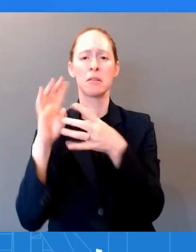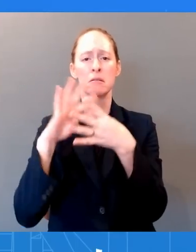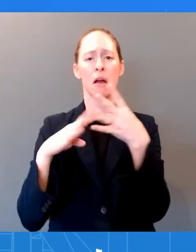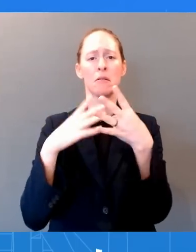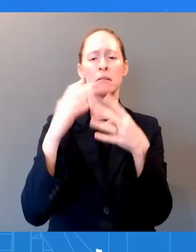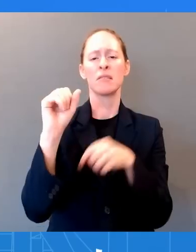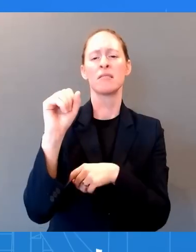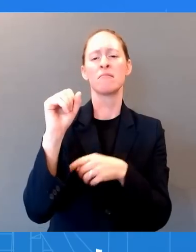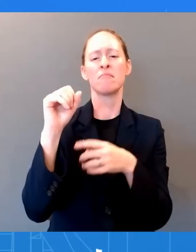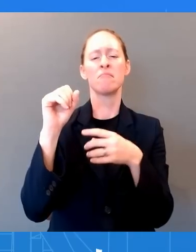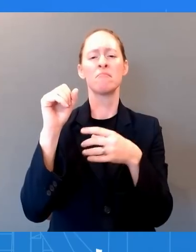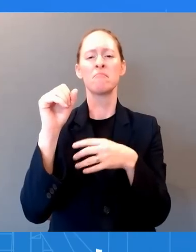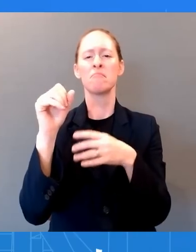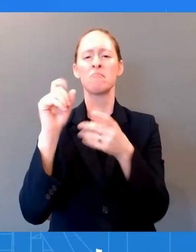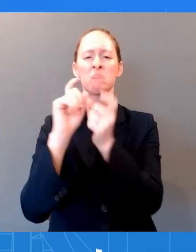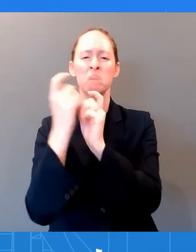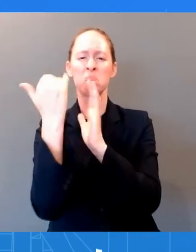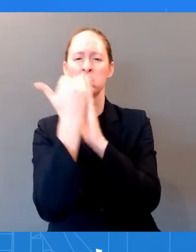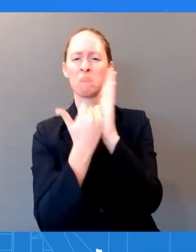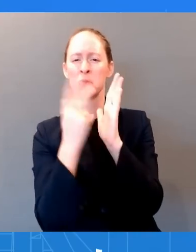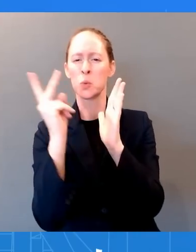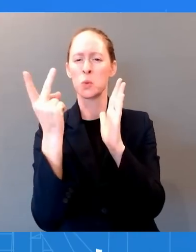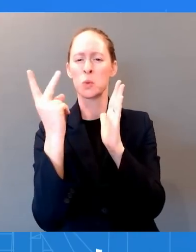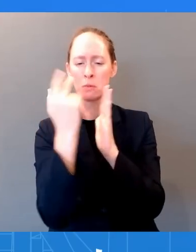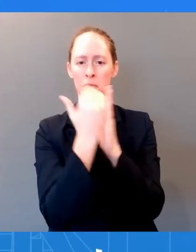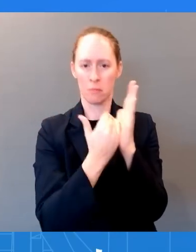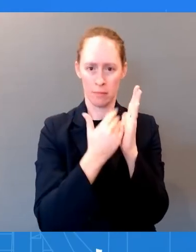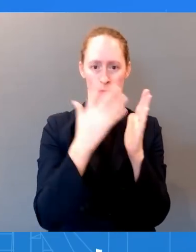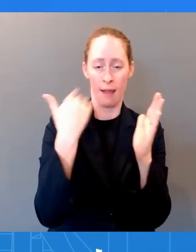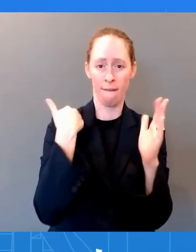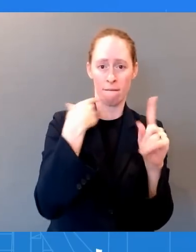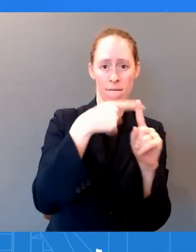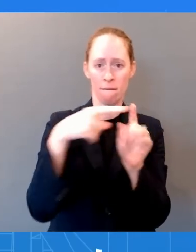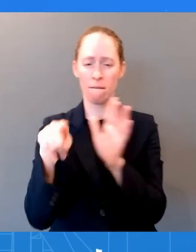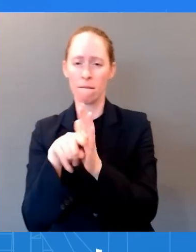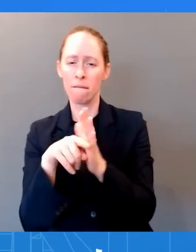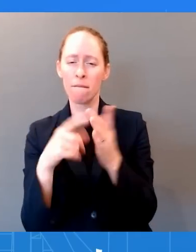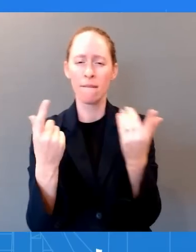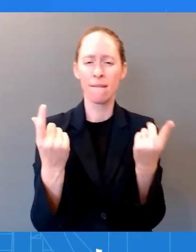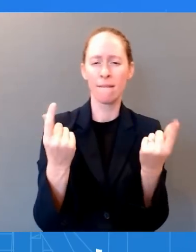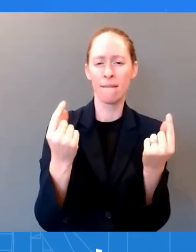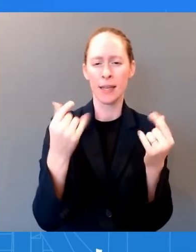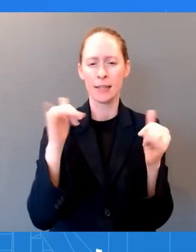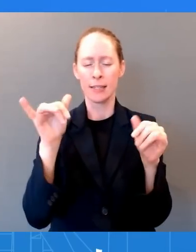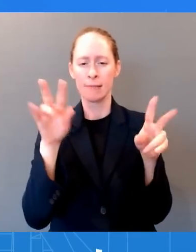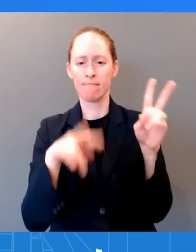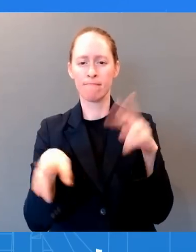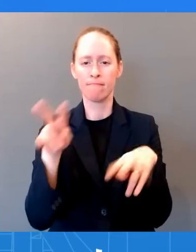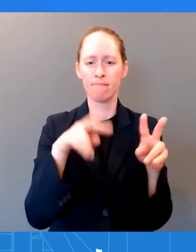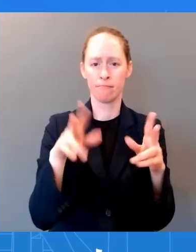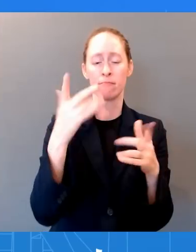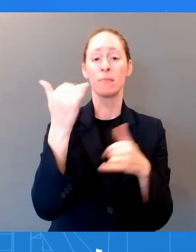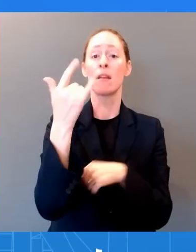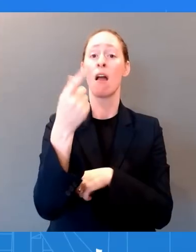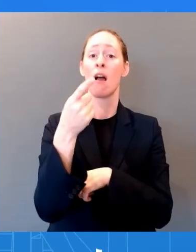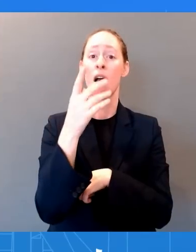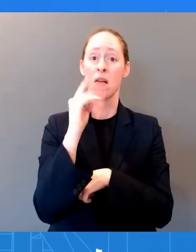and, at the federal level, he supports decriminalizing marijuana use and automatically expunging any prior criminal records.